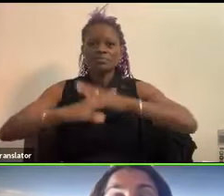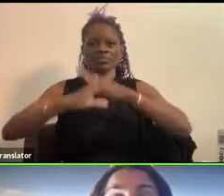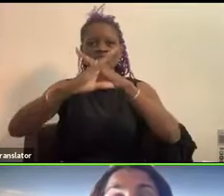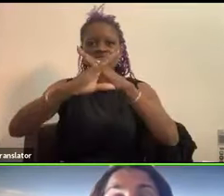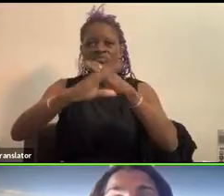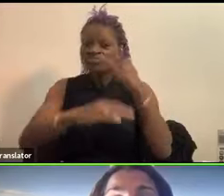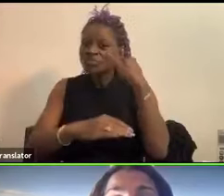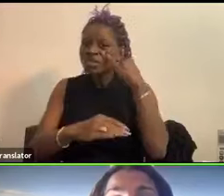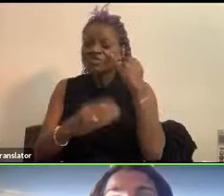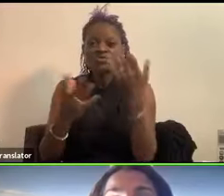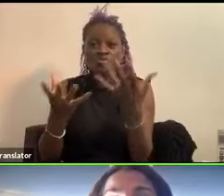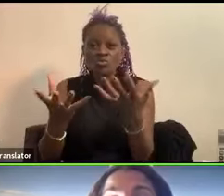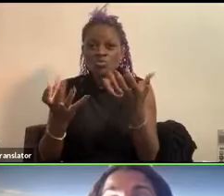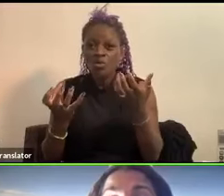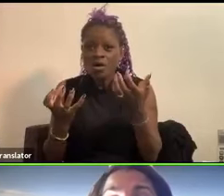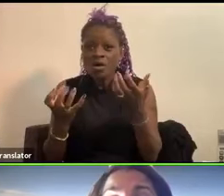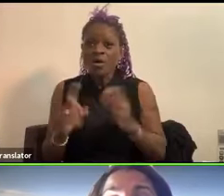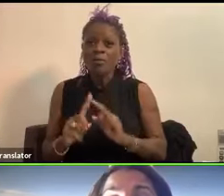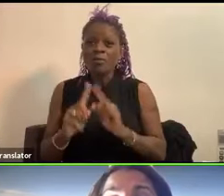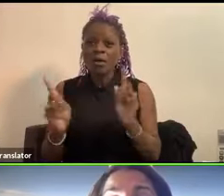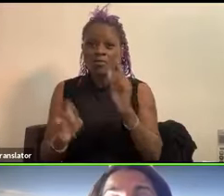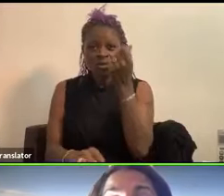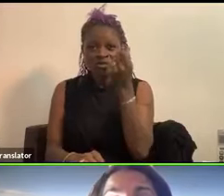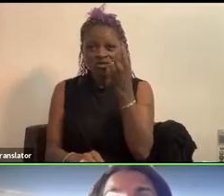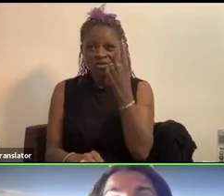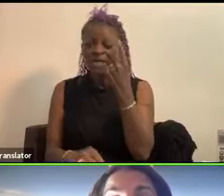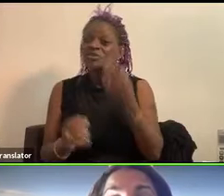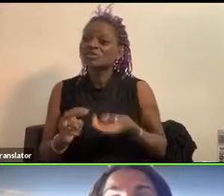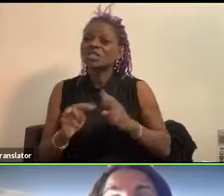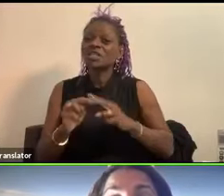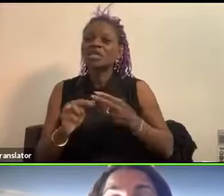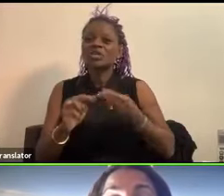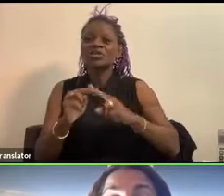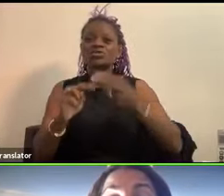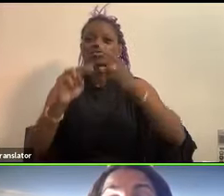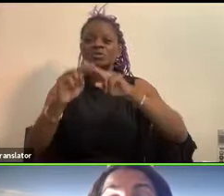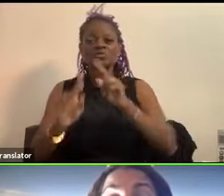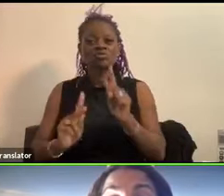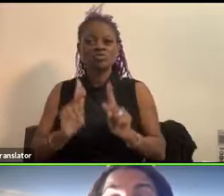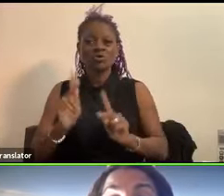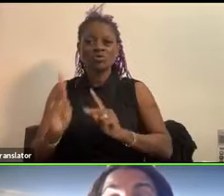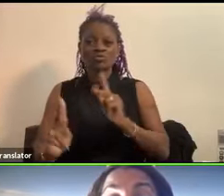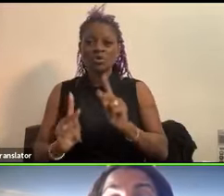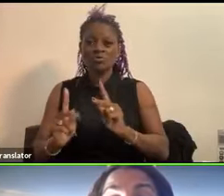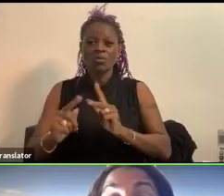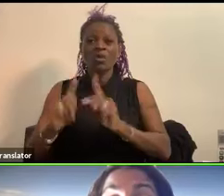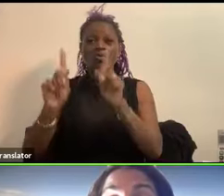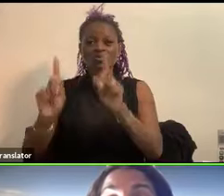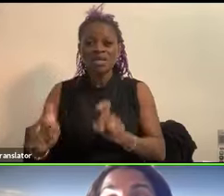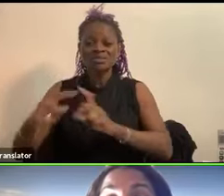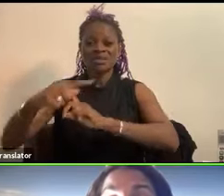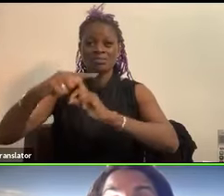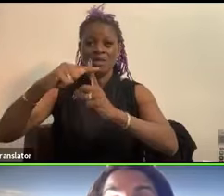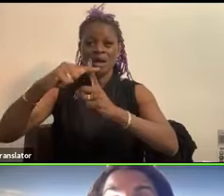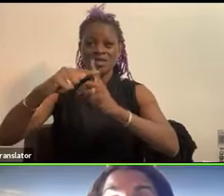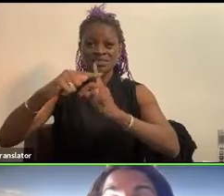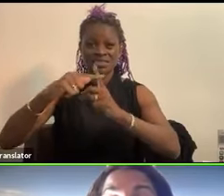But we also know that we're seeing an increase in the number of people who are testing positive, even though they are fully vaccinated.